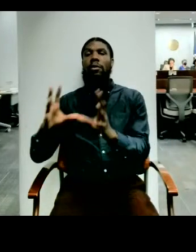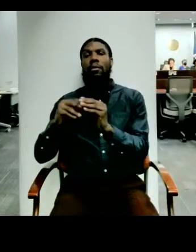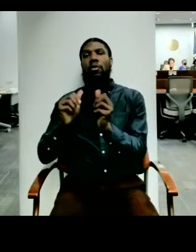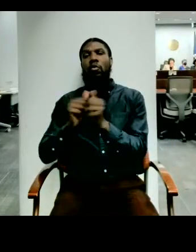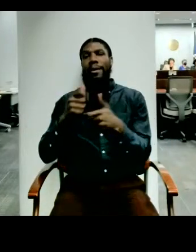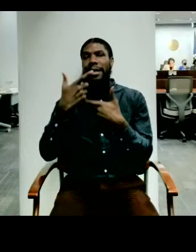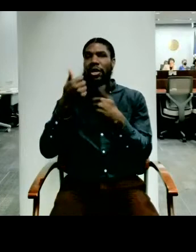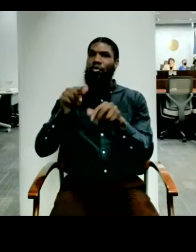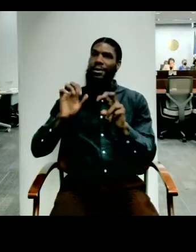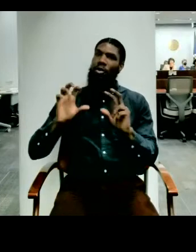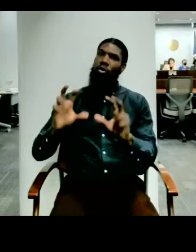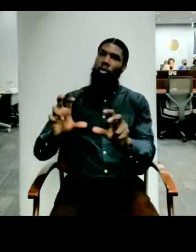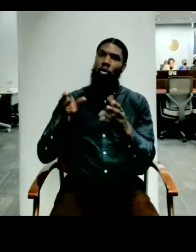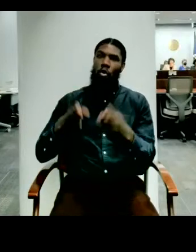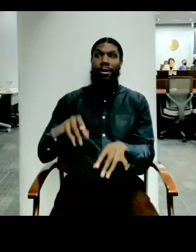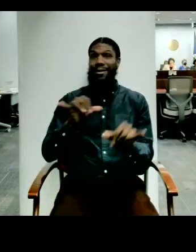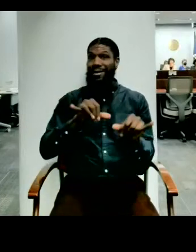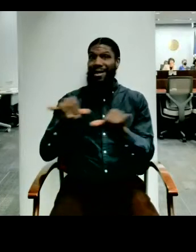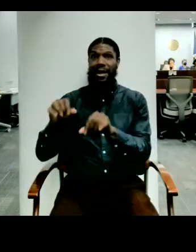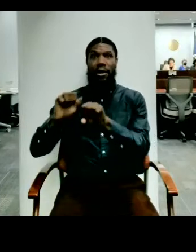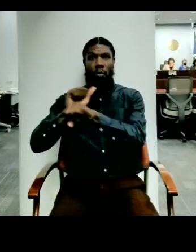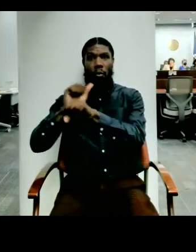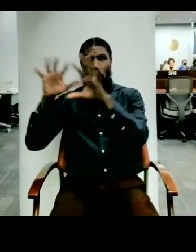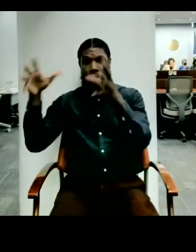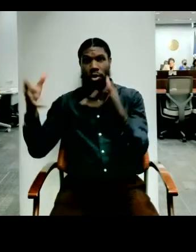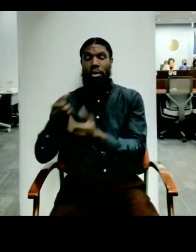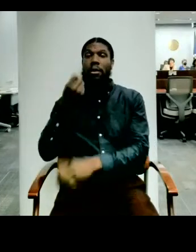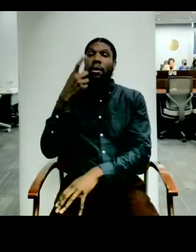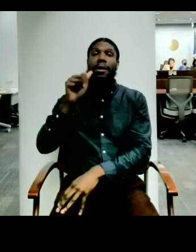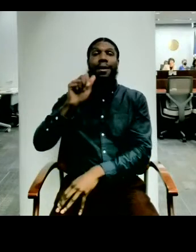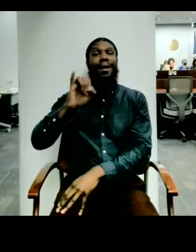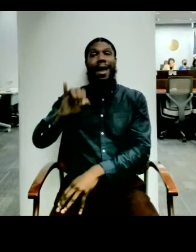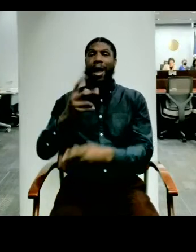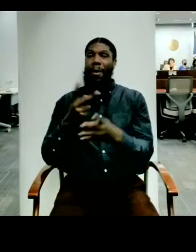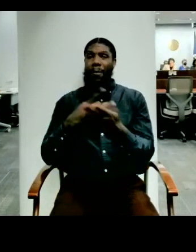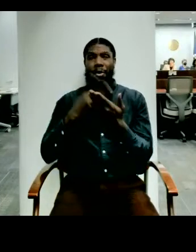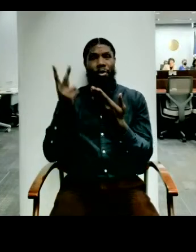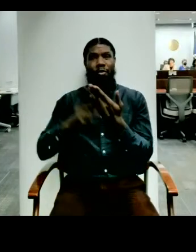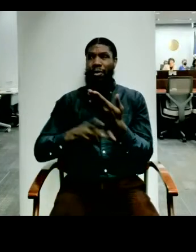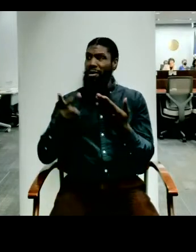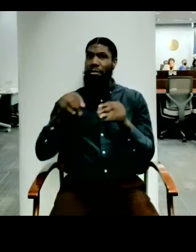employers, because of the AI program is producing bias, it's the employers who have